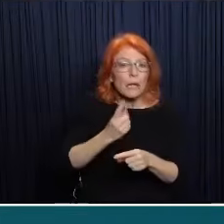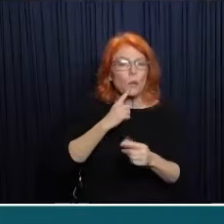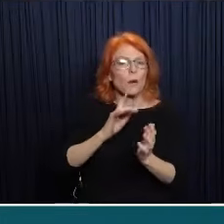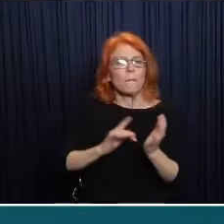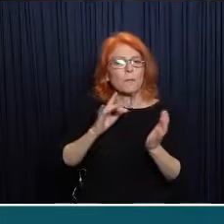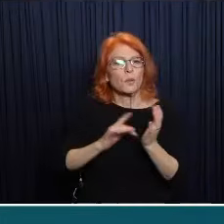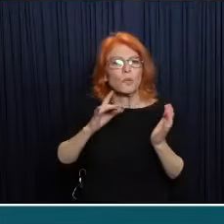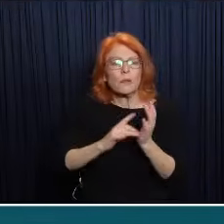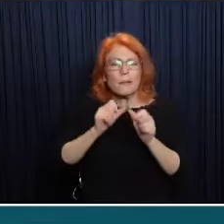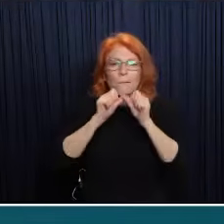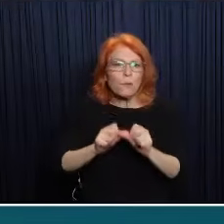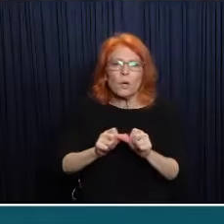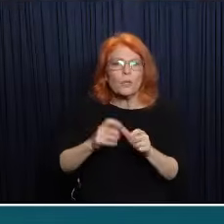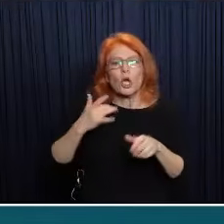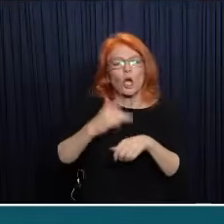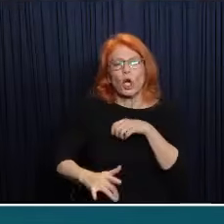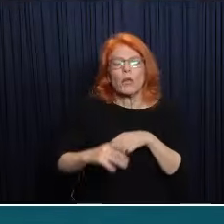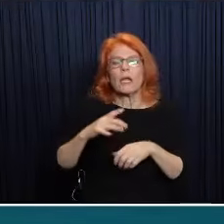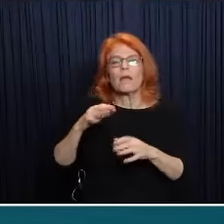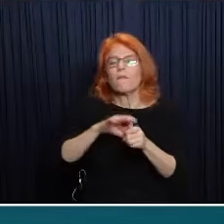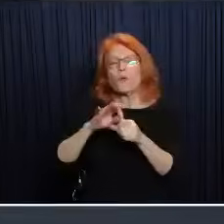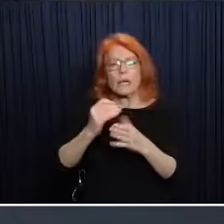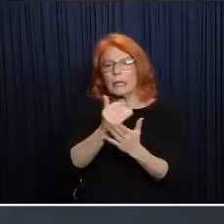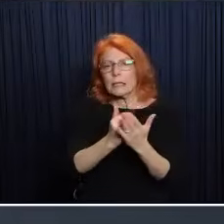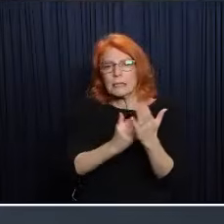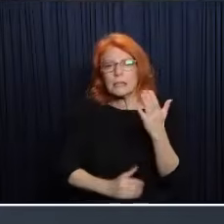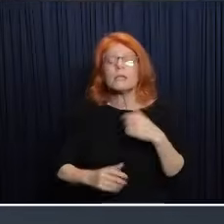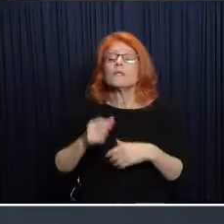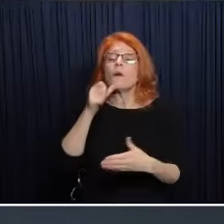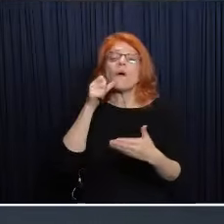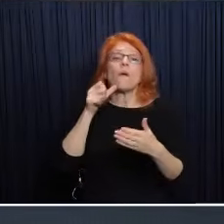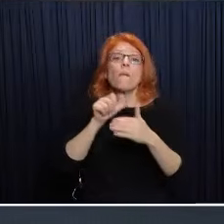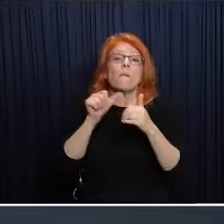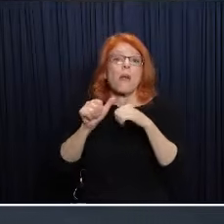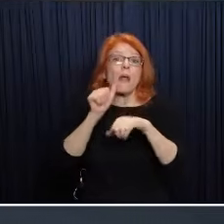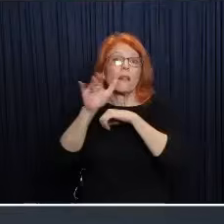ESSENTIALLY AND AGAIN THE MAIL